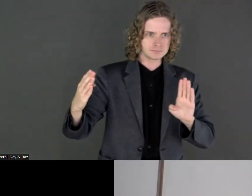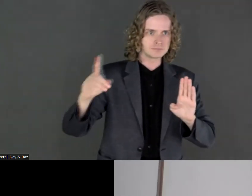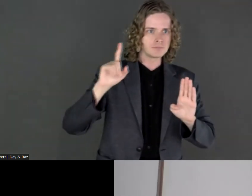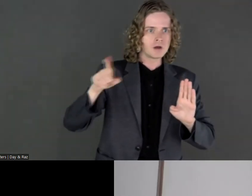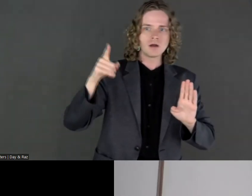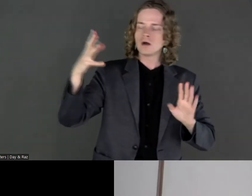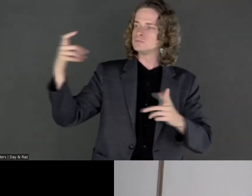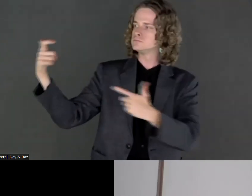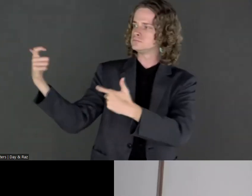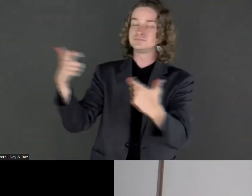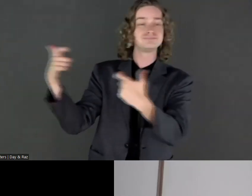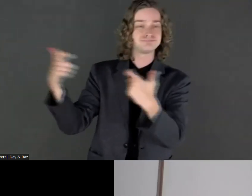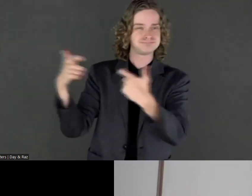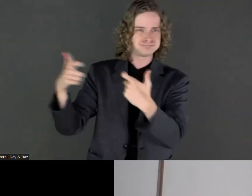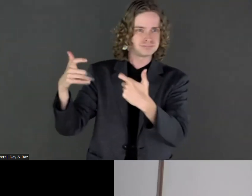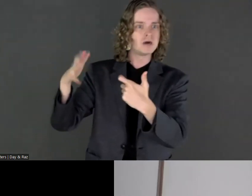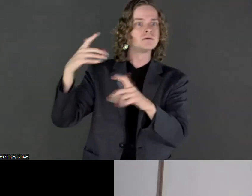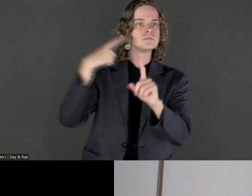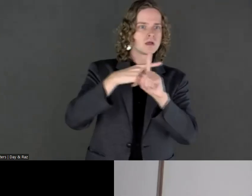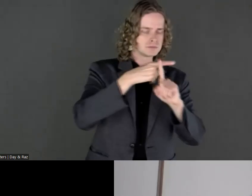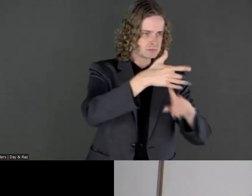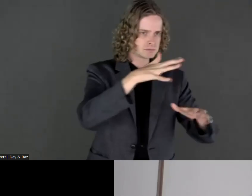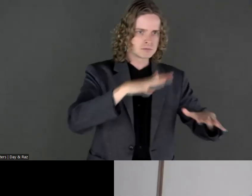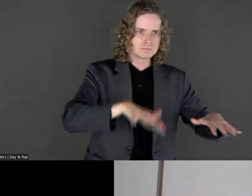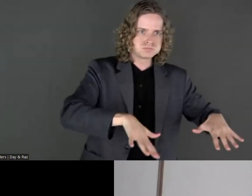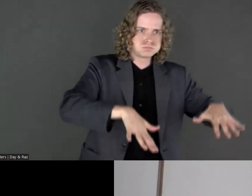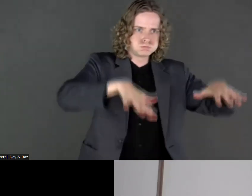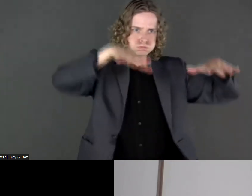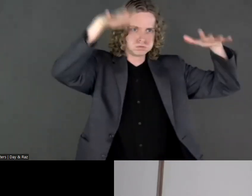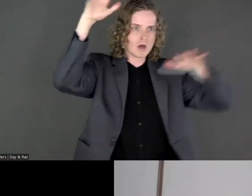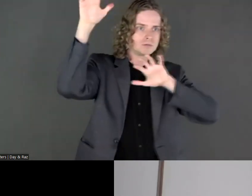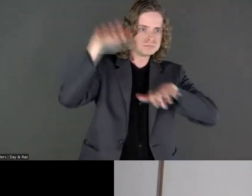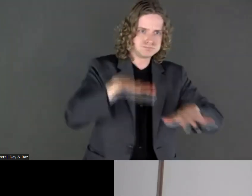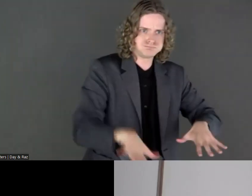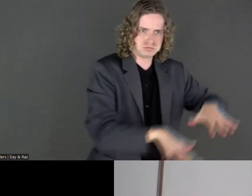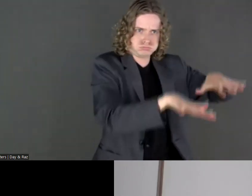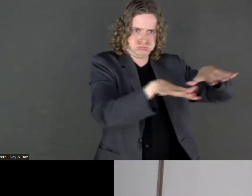we need this flexibility when we talk about the evacuation, evacuation of the people with